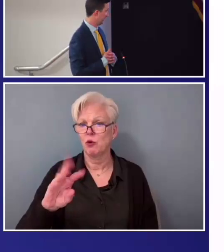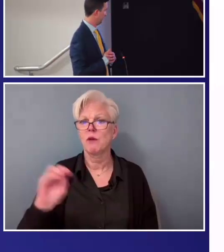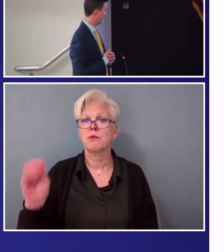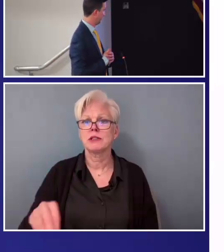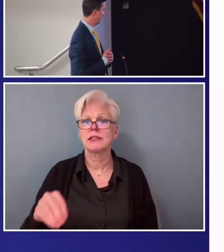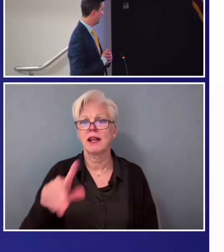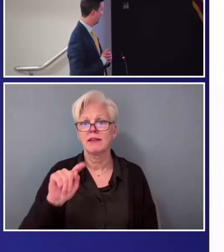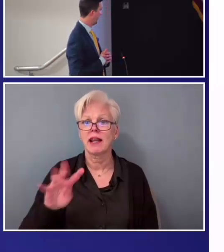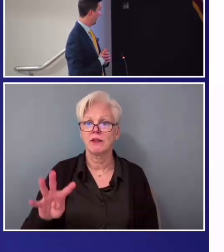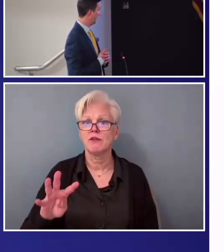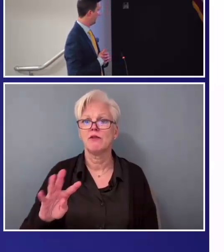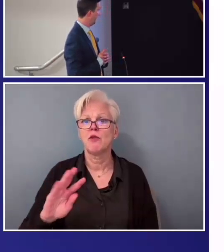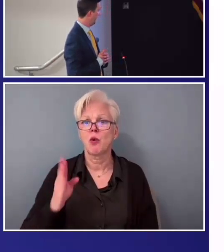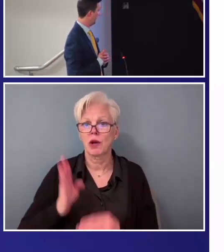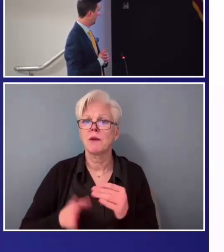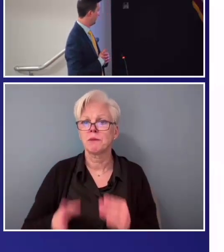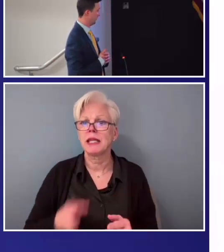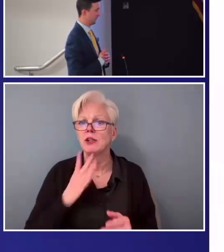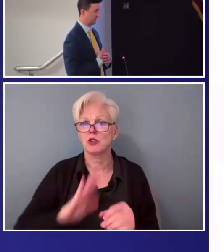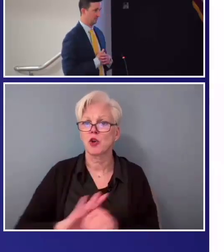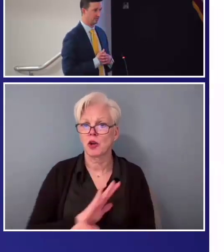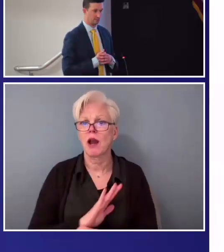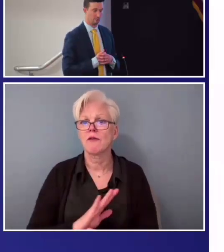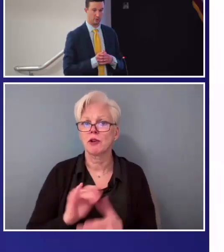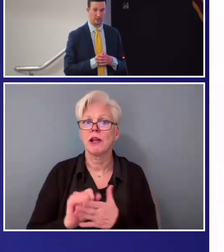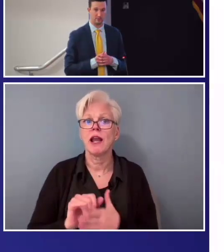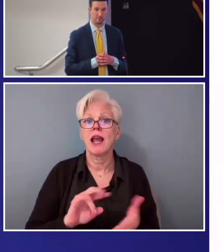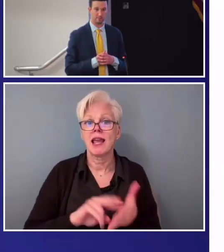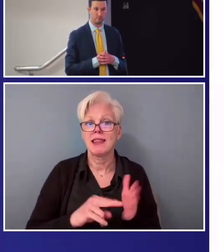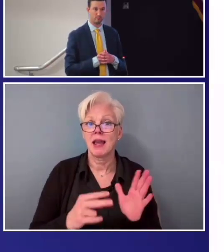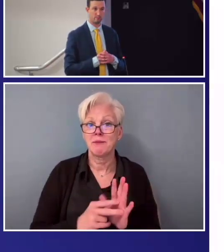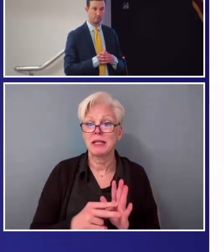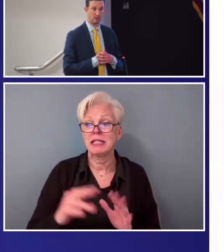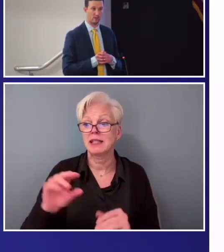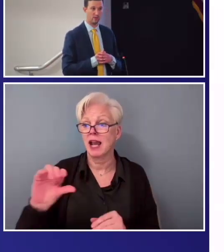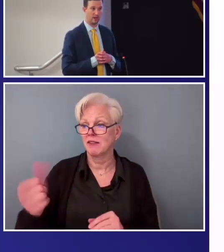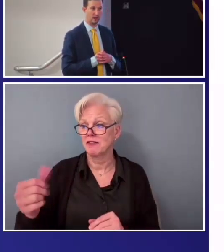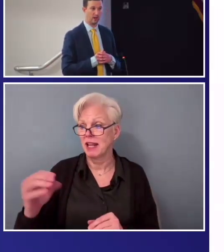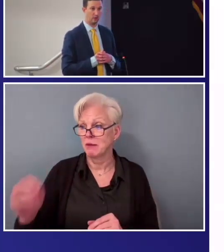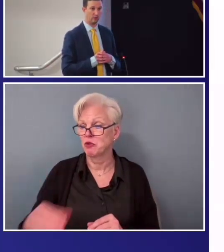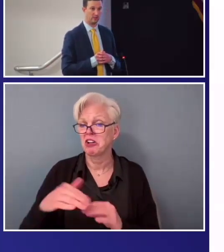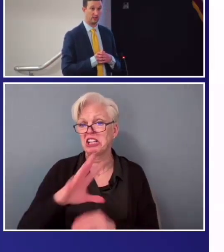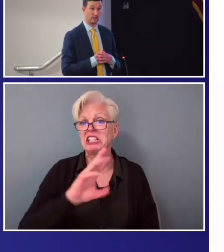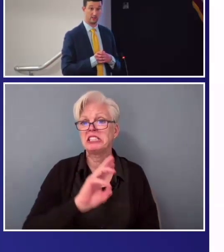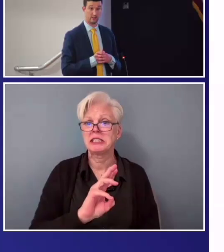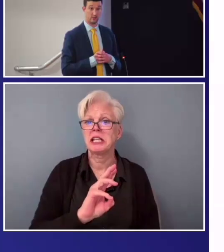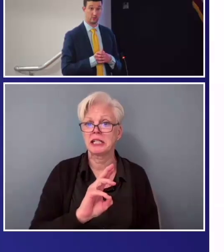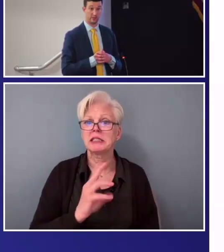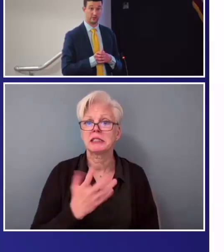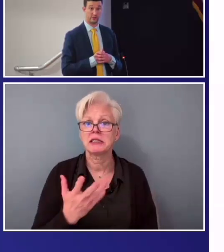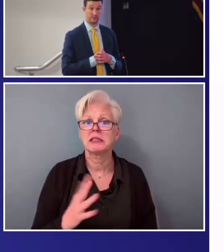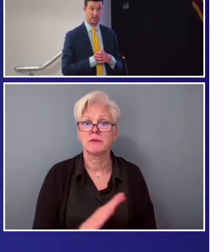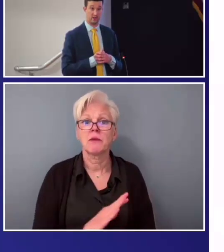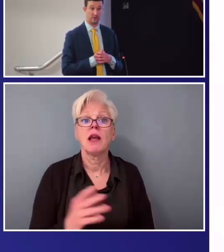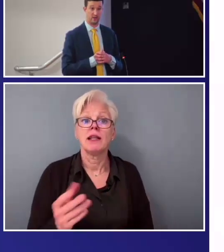get covered. And that's about six out of ten programs. I will take questions now.